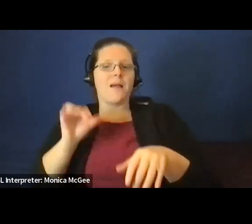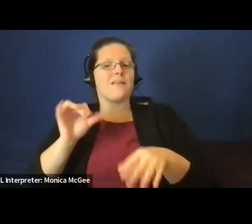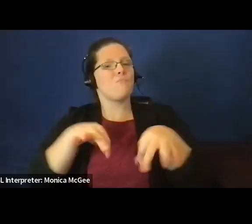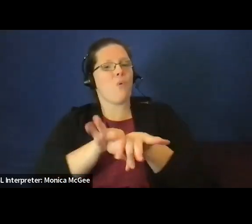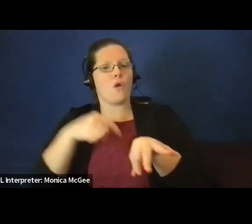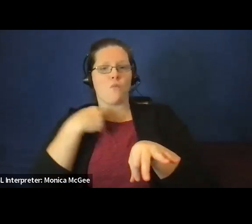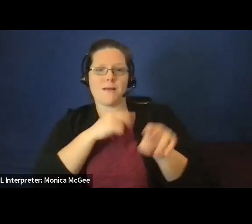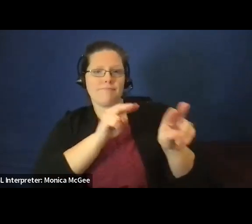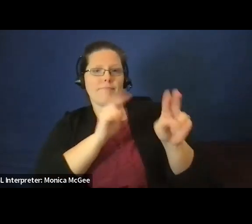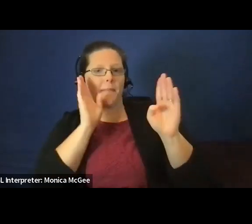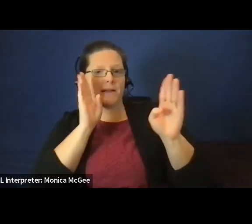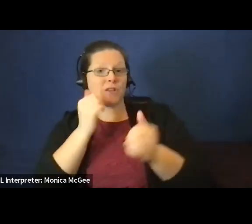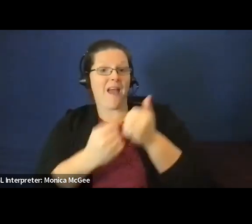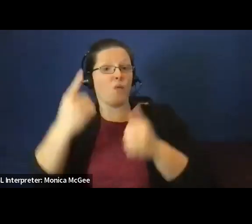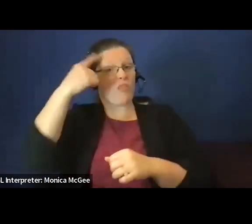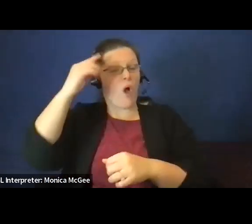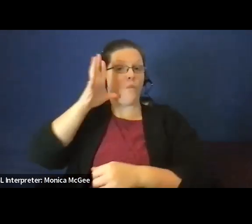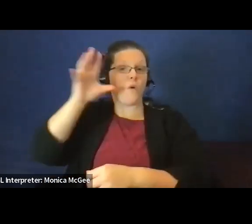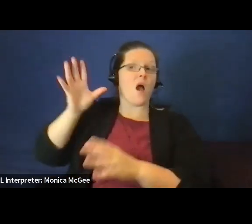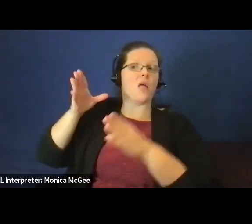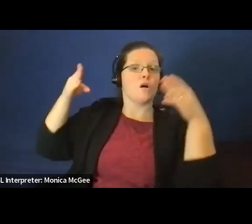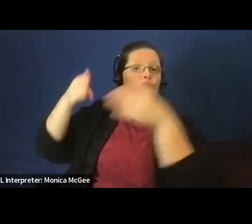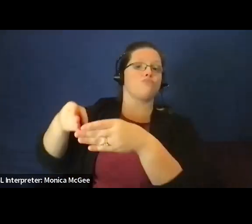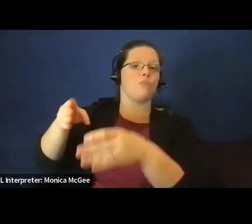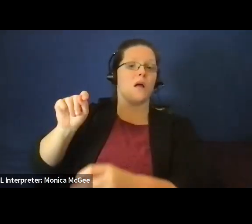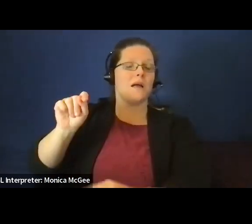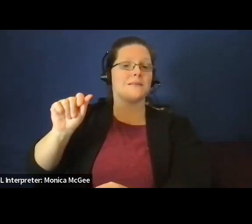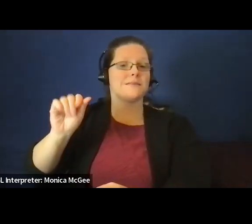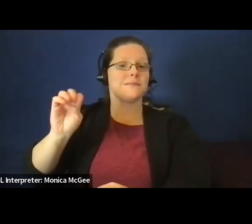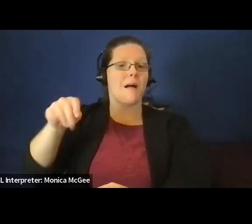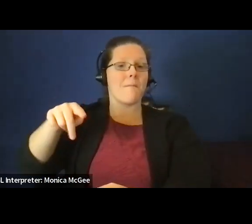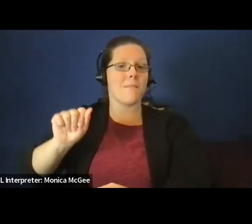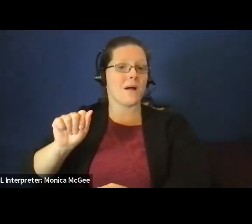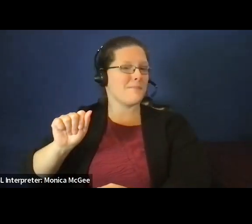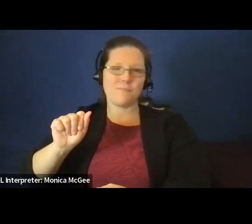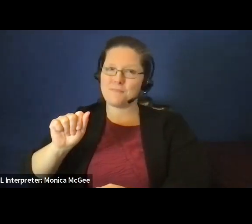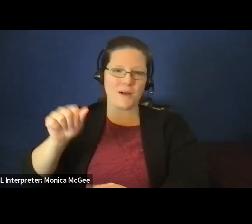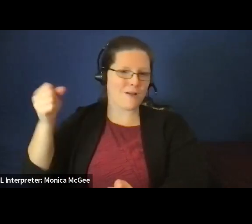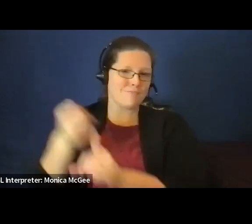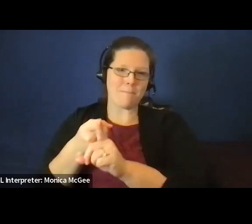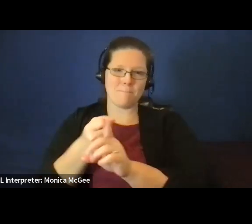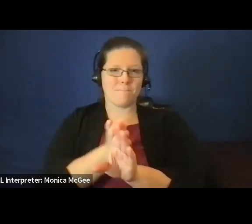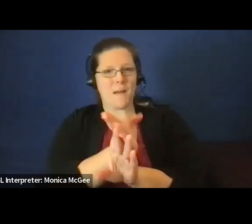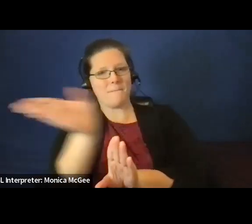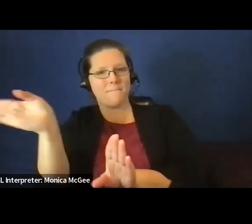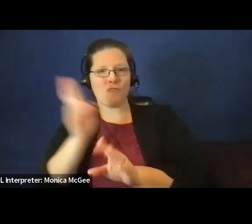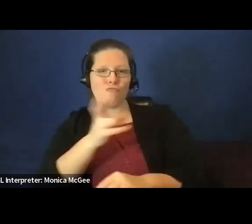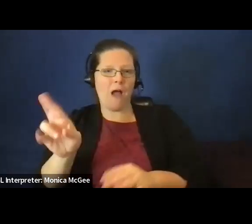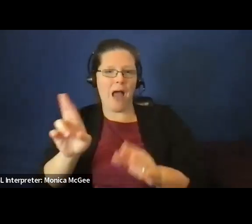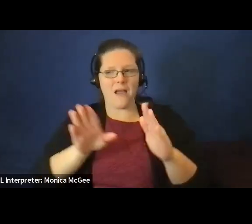that is community is gauging evacuation on that on that. Exactly where it is going to hit? That's where we need to